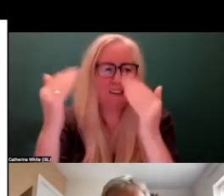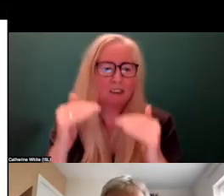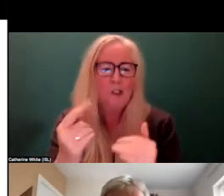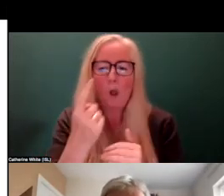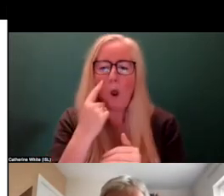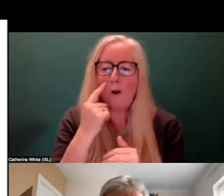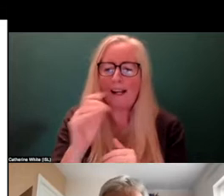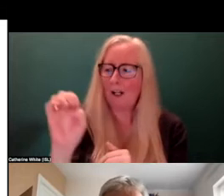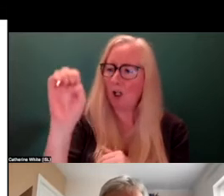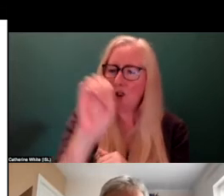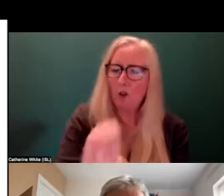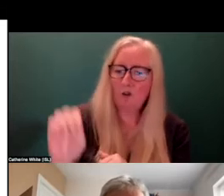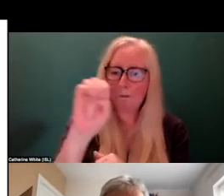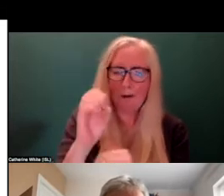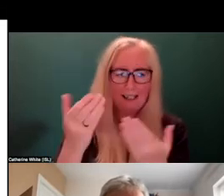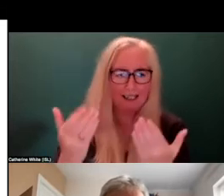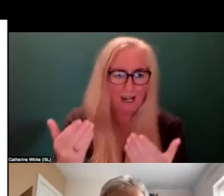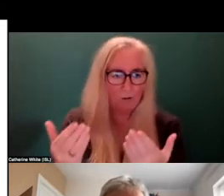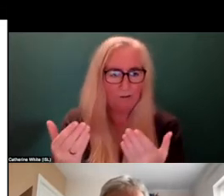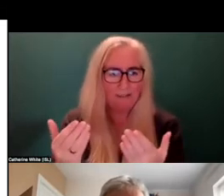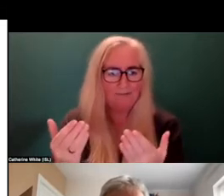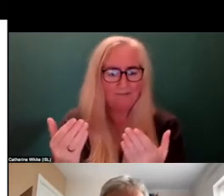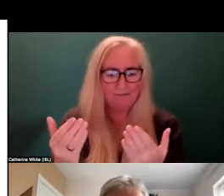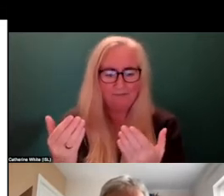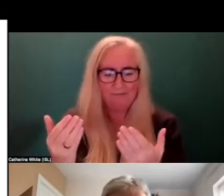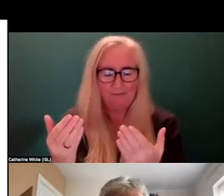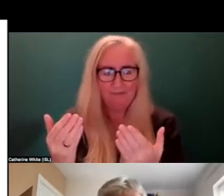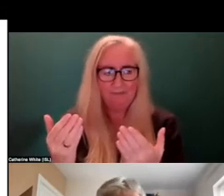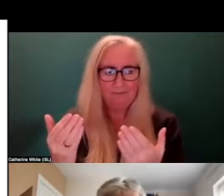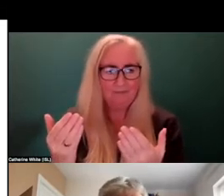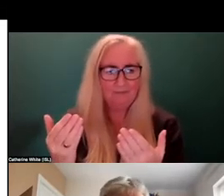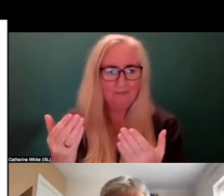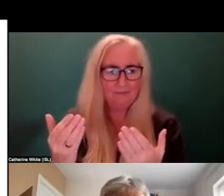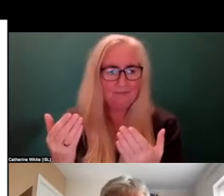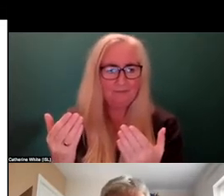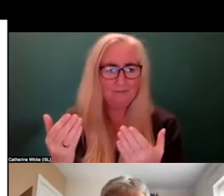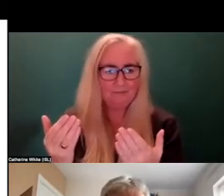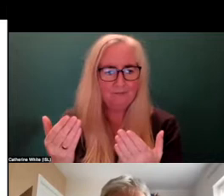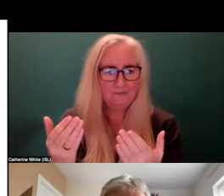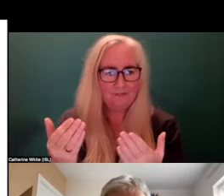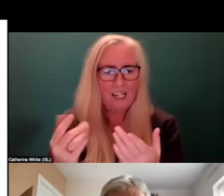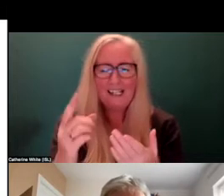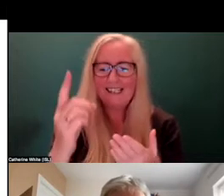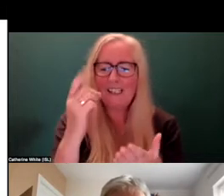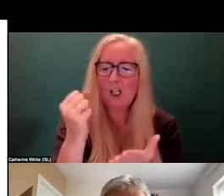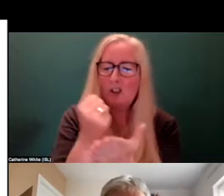Looking at some of this through European approaches, the study